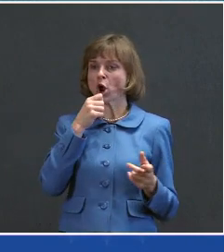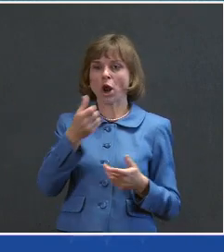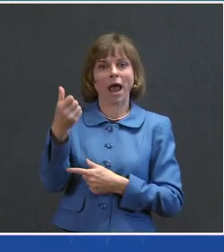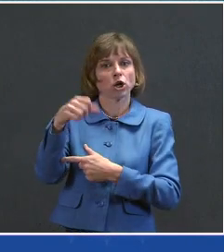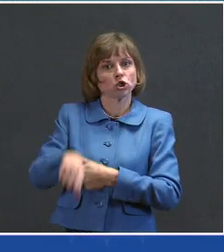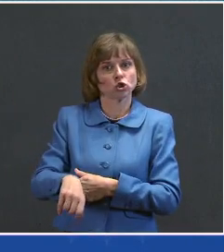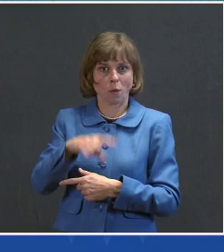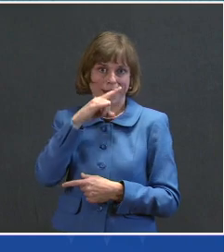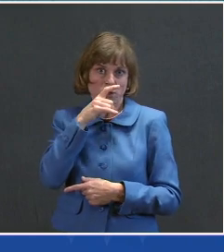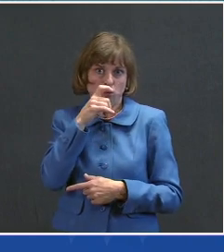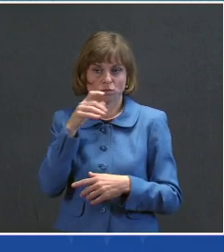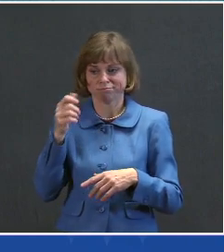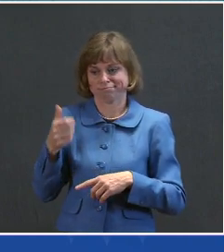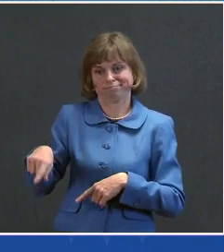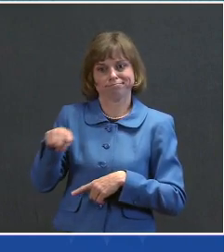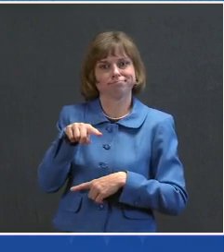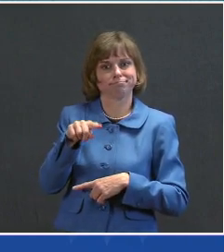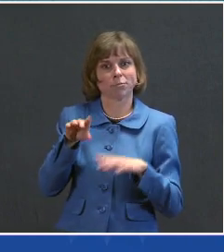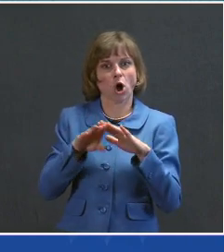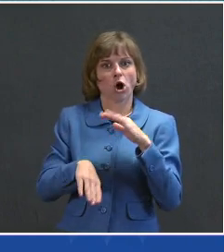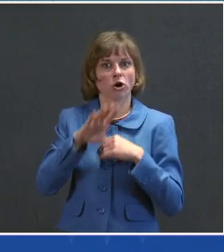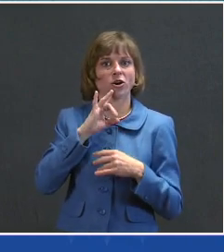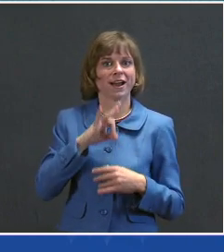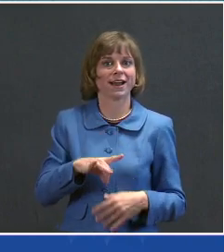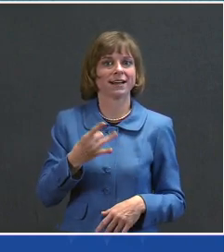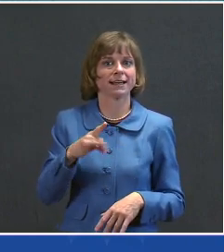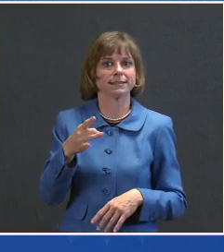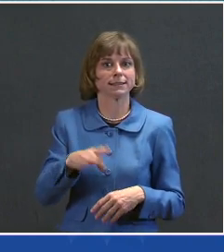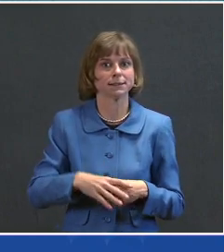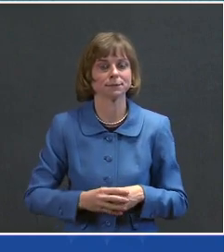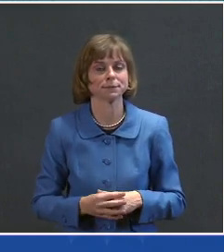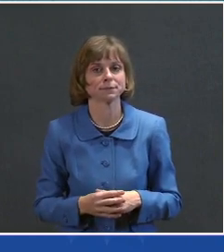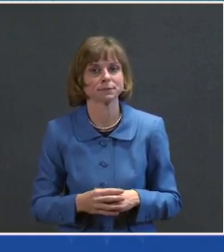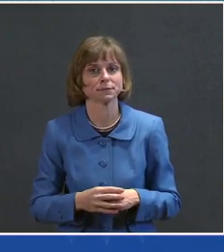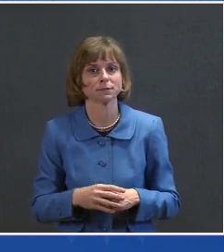The Press: Is the President going to be briefed on this from the Domestic Policy Council? Today, DHS assessing